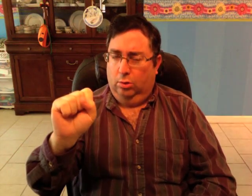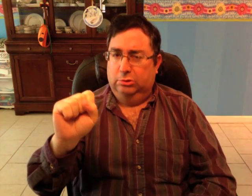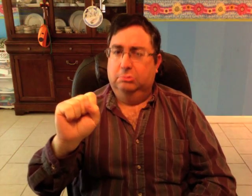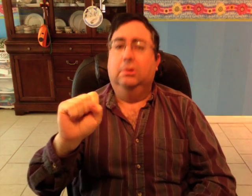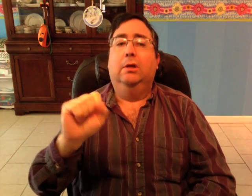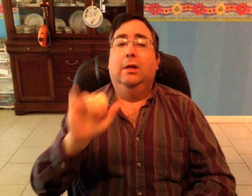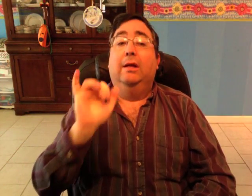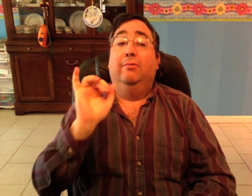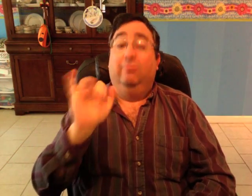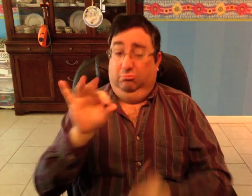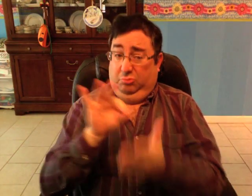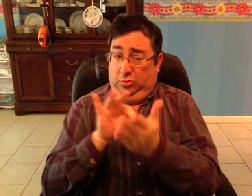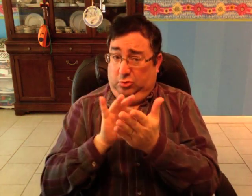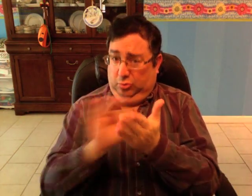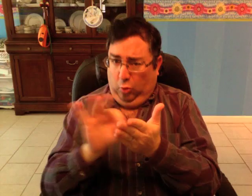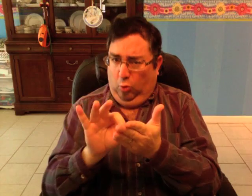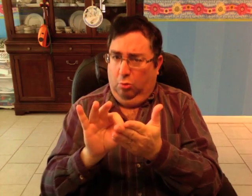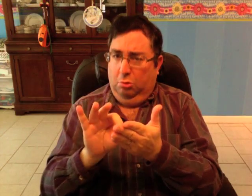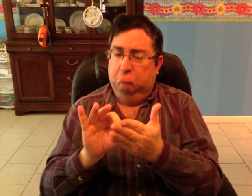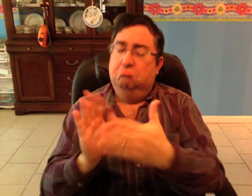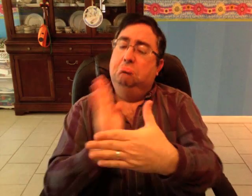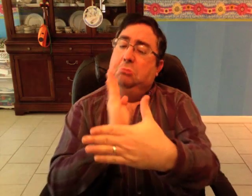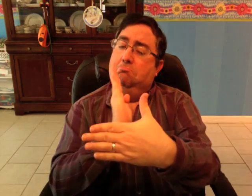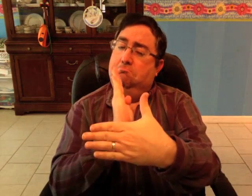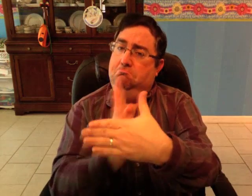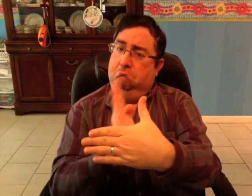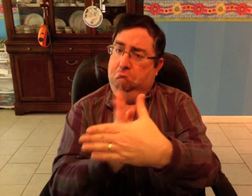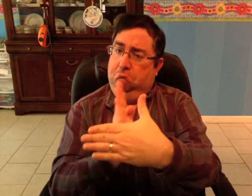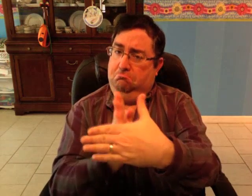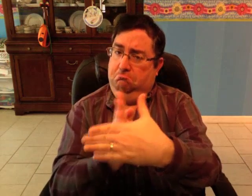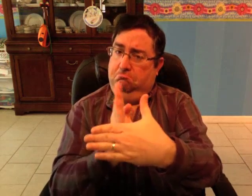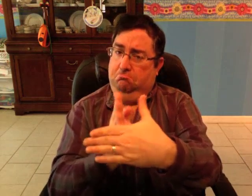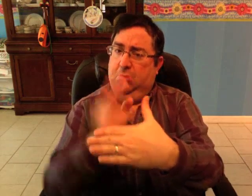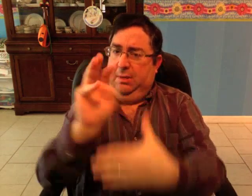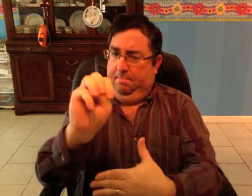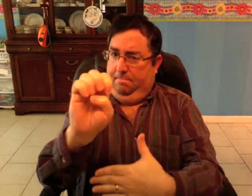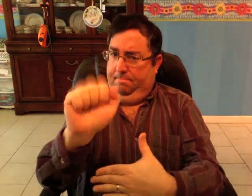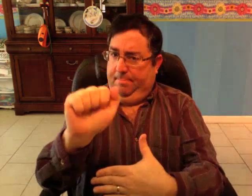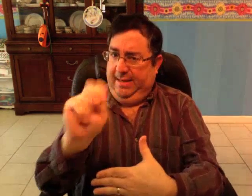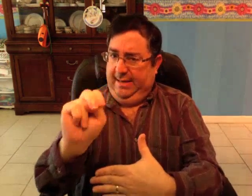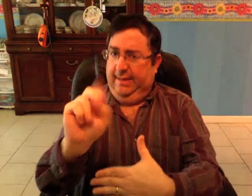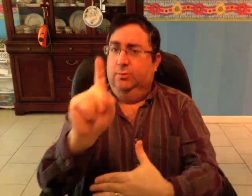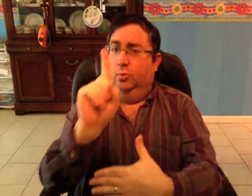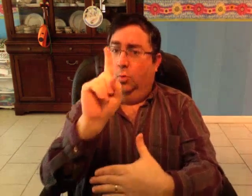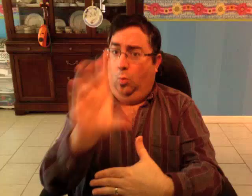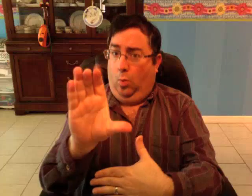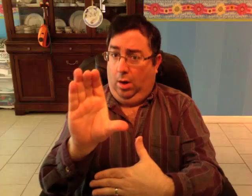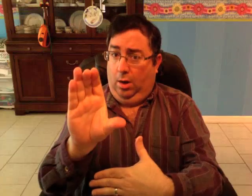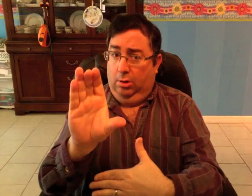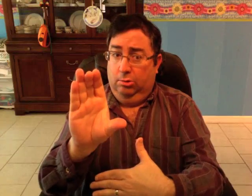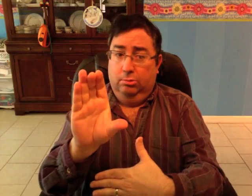where the mean Standard Score is 100.